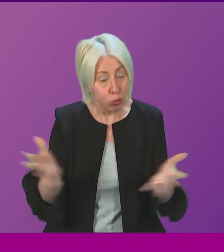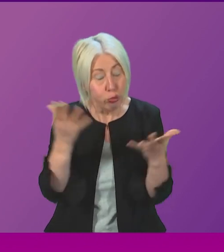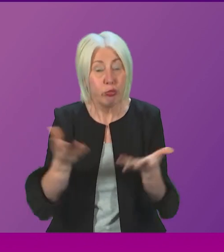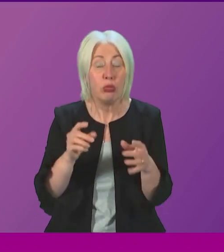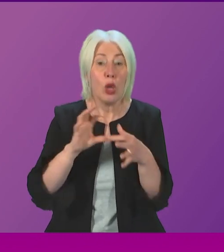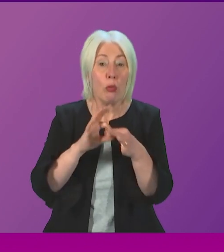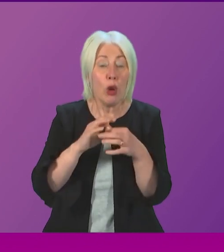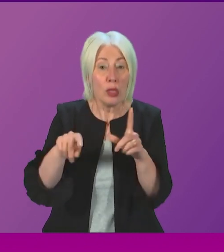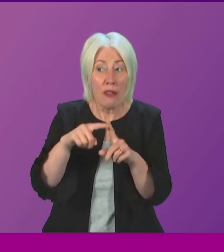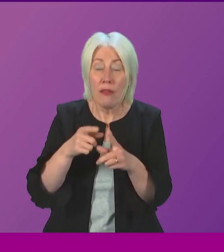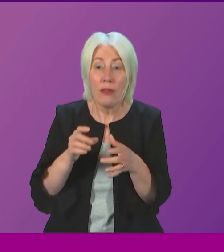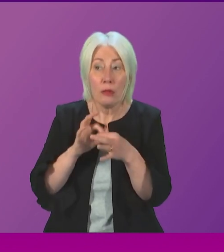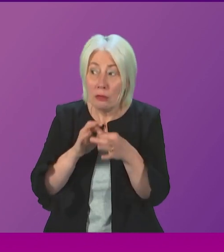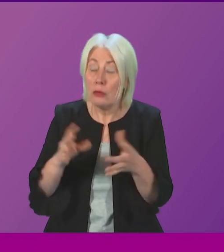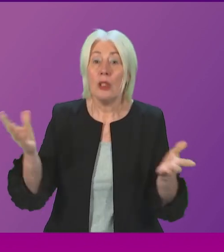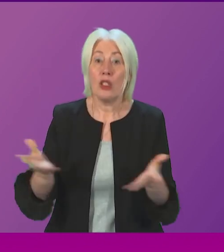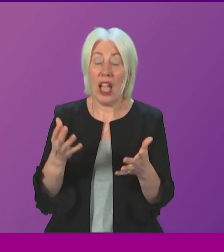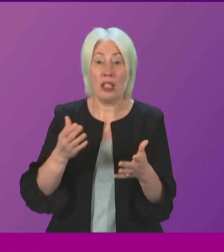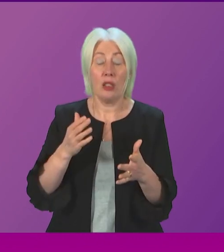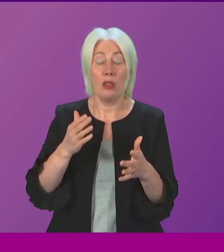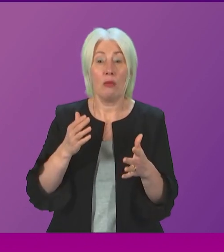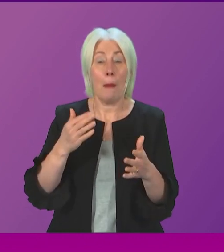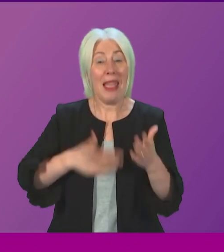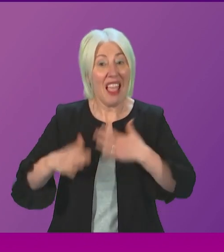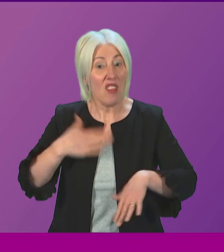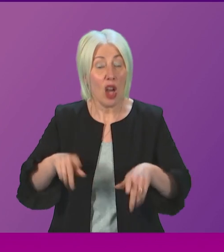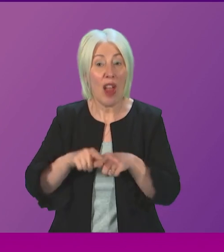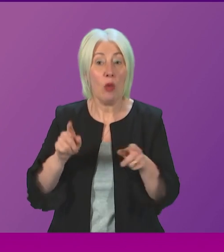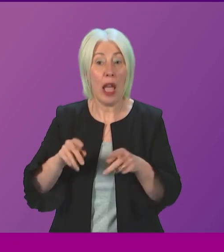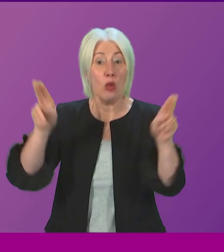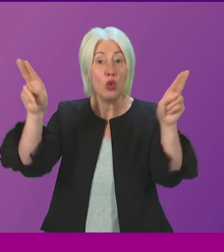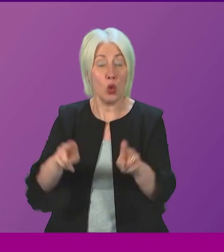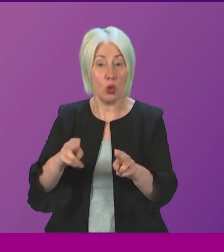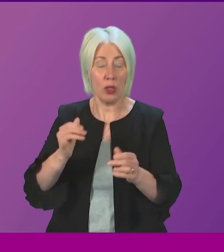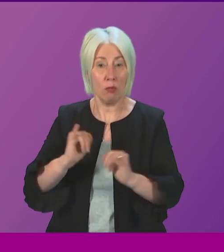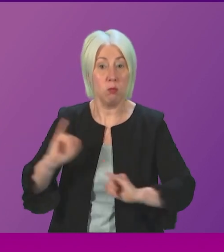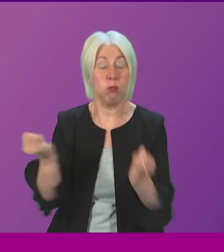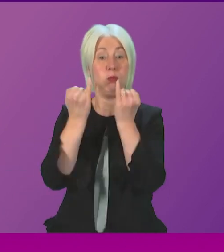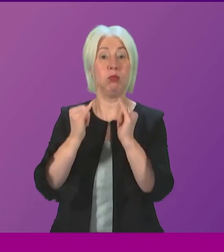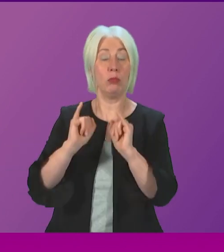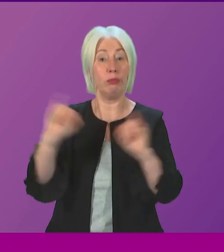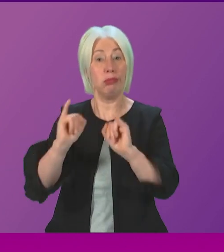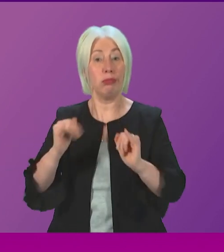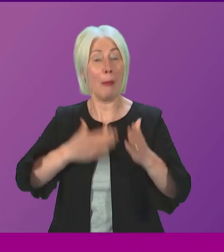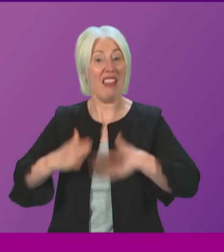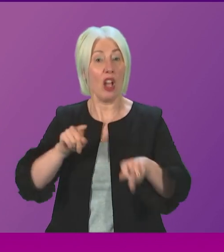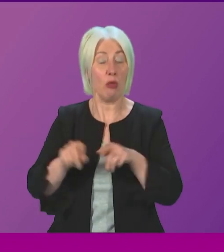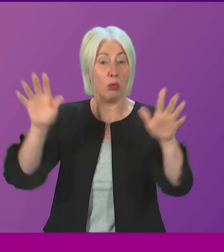and to manage behaviours, including through the de-escalation of violent behaviour. As the Cabinet Secretary for Education and Skills announced yesterday, she will, in the